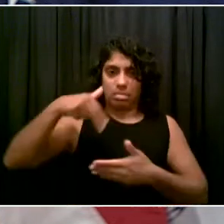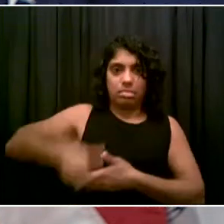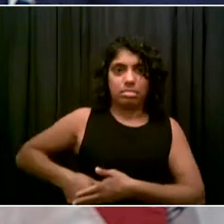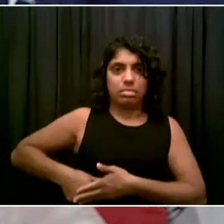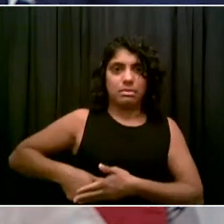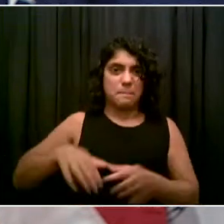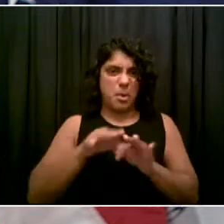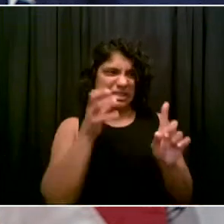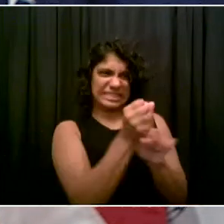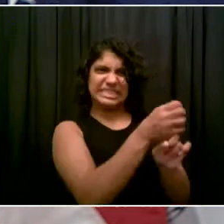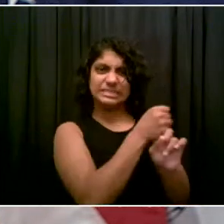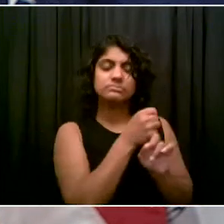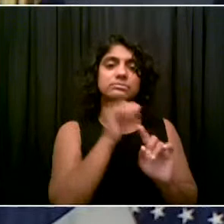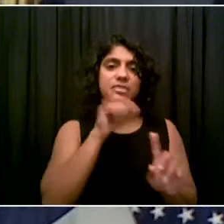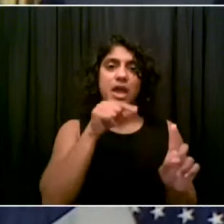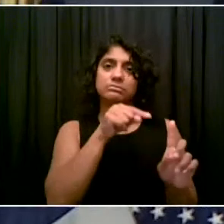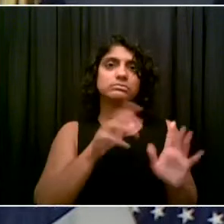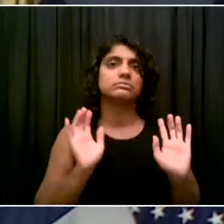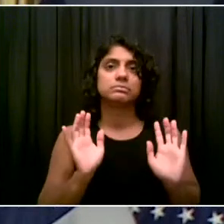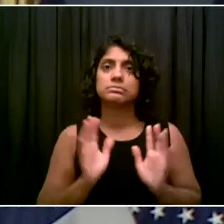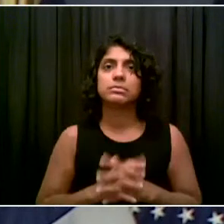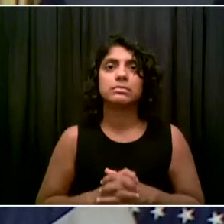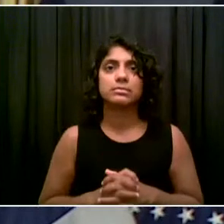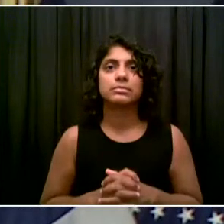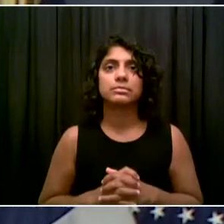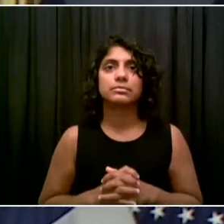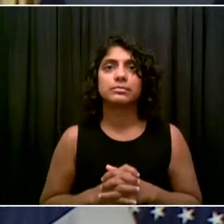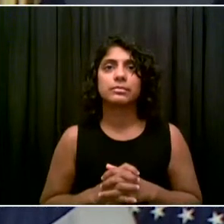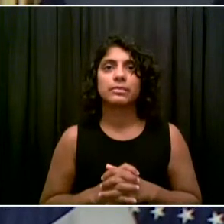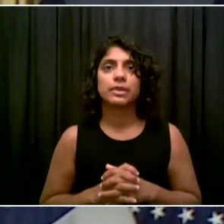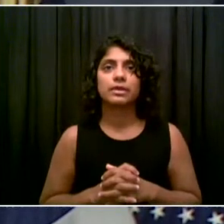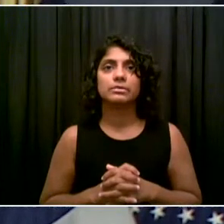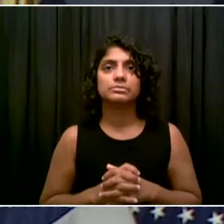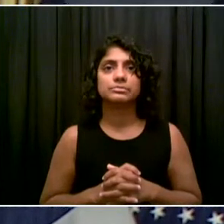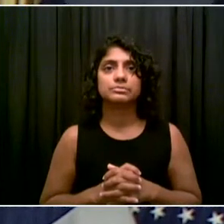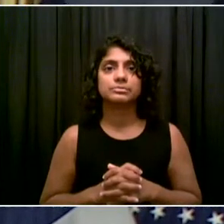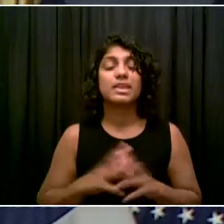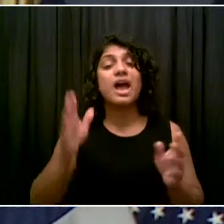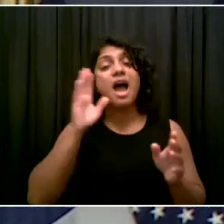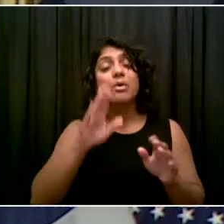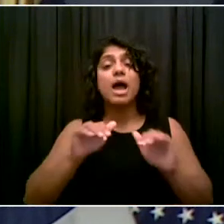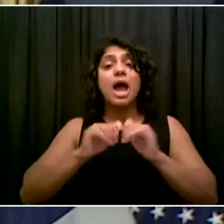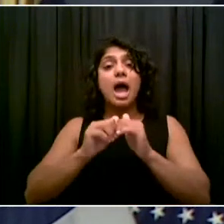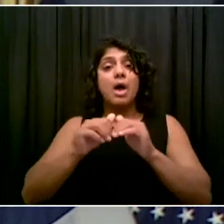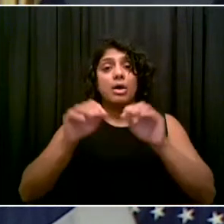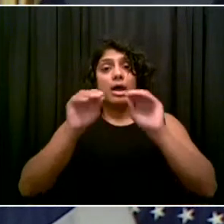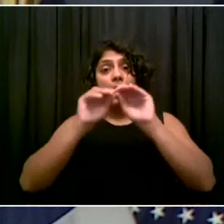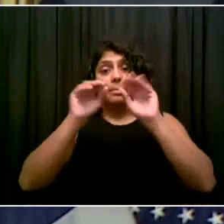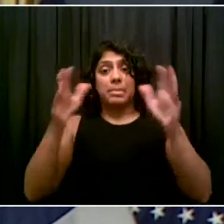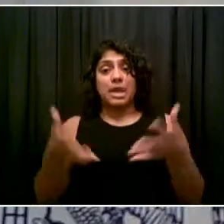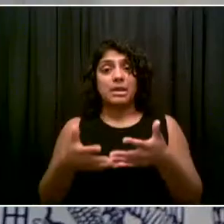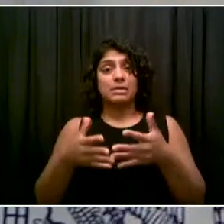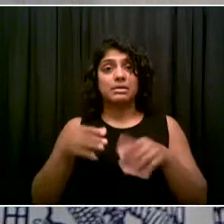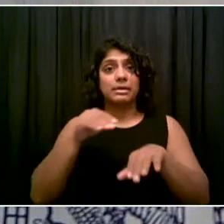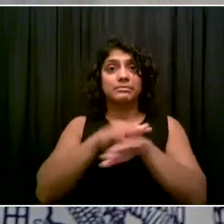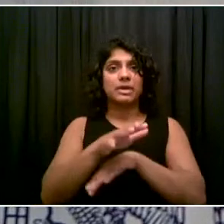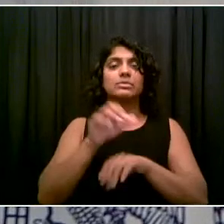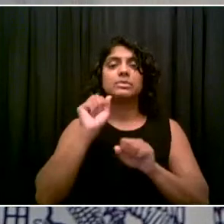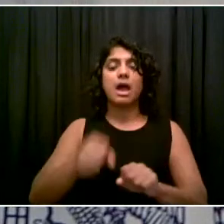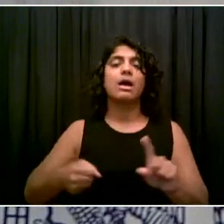ANYTHING OF THE PEOPLE THAT LIVE ON THE BLOCK N'DOT KNOW THAT'S WHY IT'S SO IMPORTANT TO GET THE WORST OF THE WORST OFF THIS TREE. PANDEMIC, WE COULD SPEND HOURS ON TT HAI